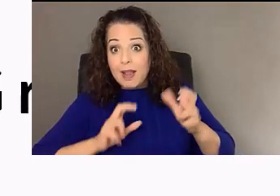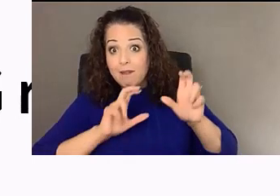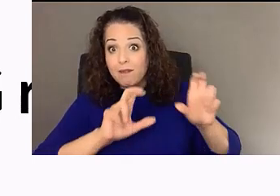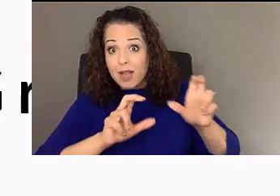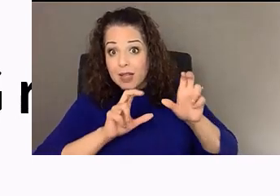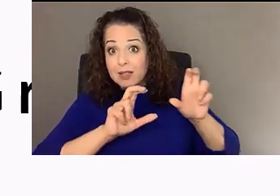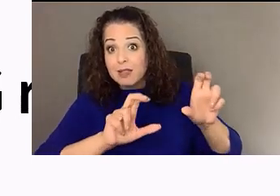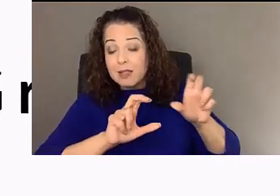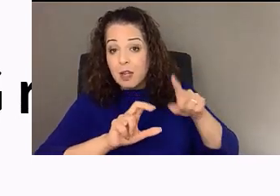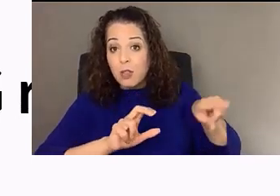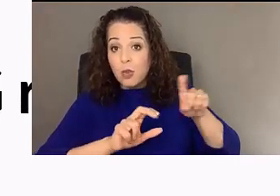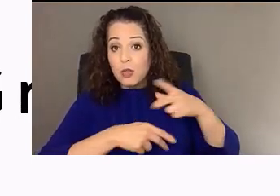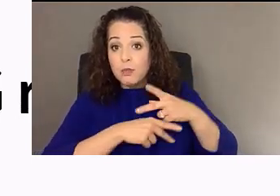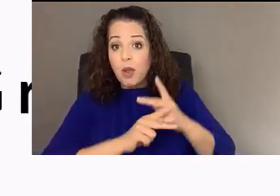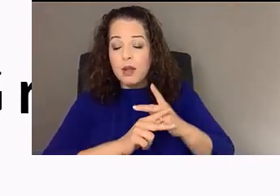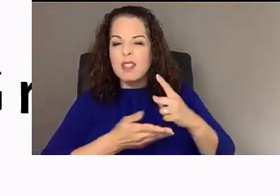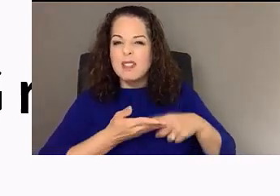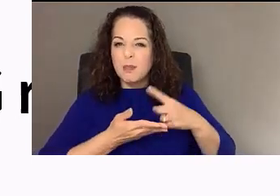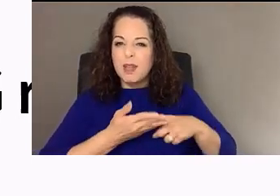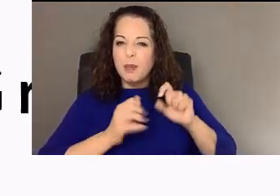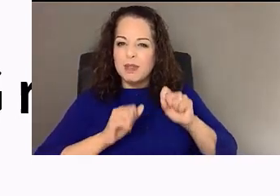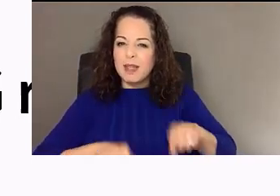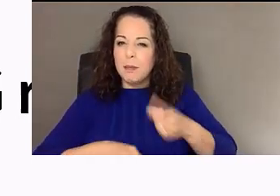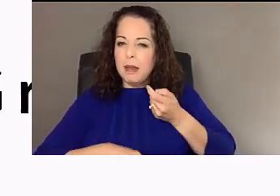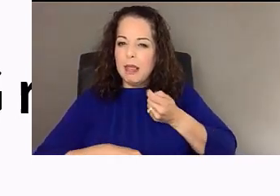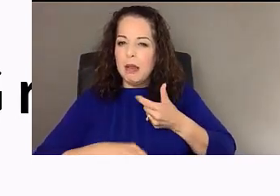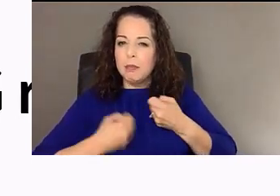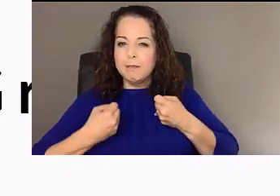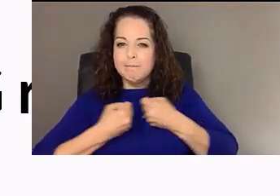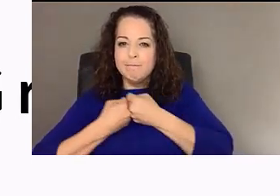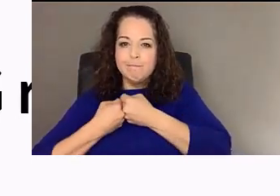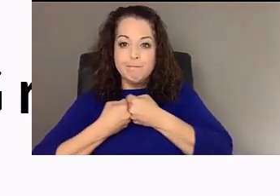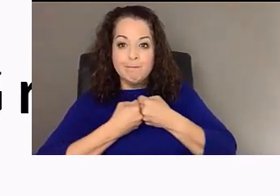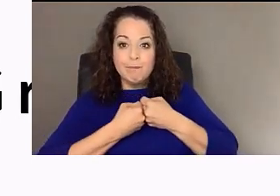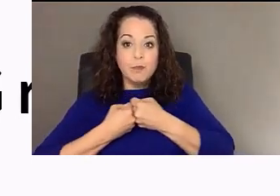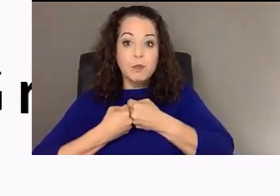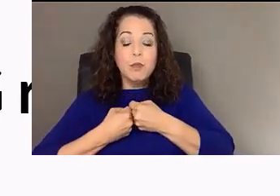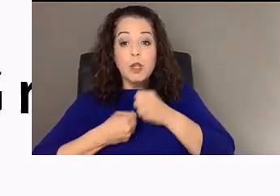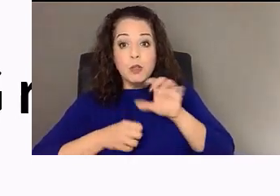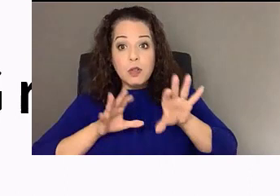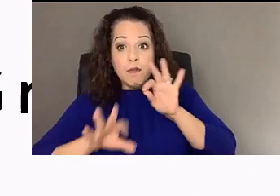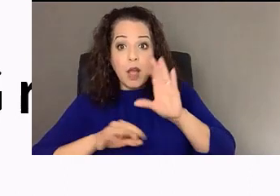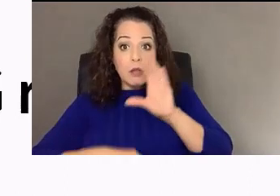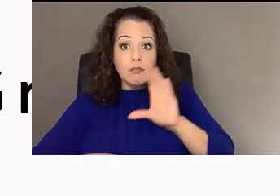it sometimes can be very difficult to find additional funding just beyond grants.